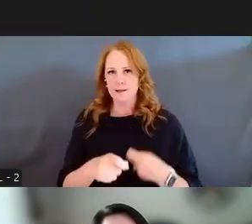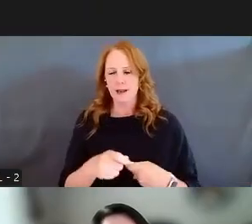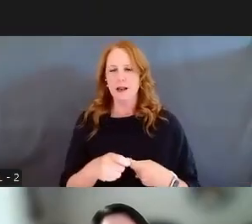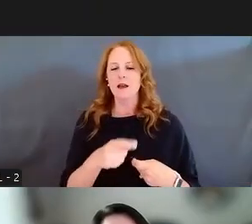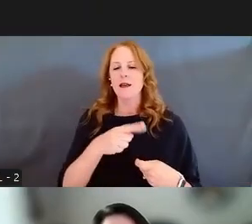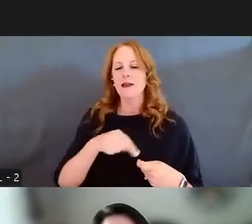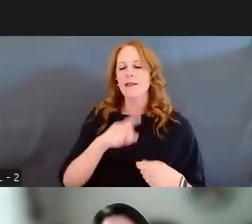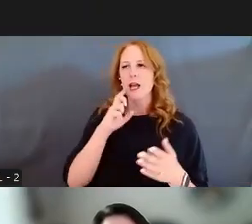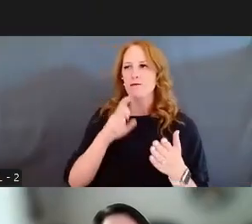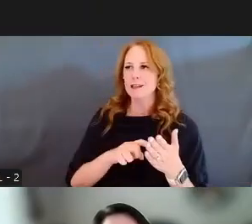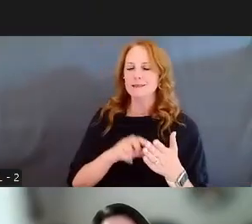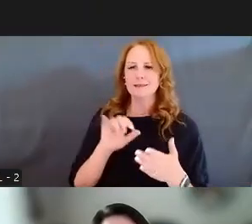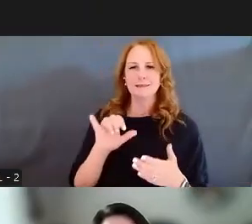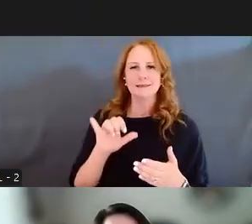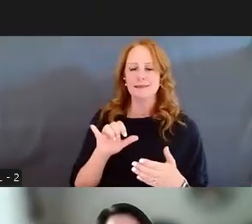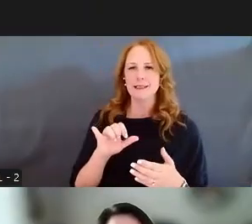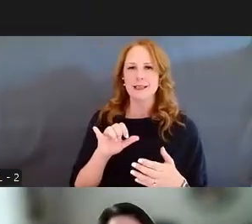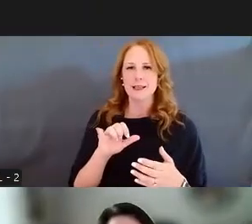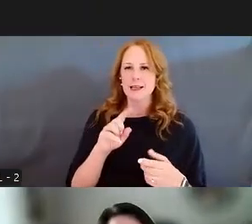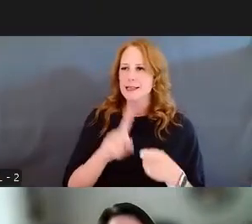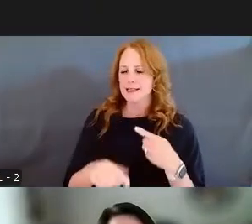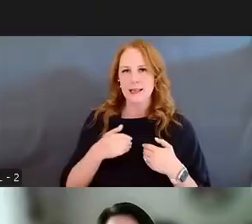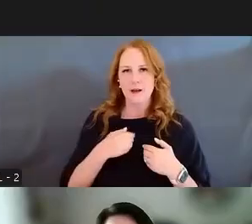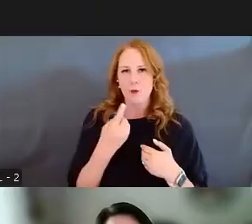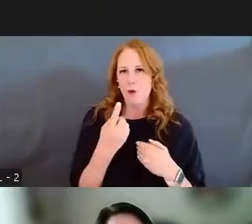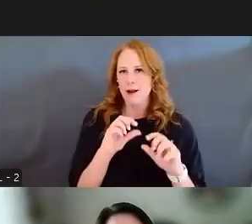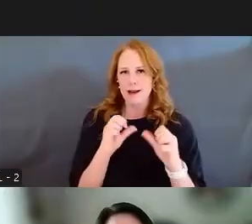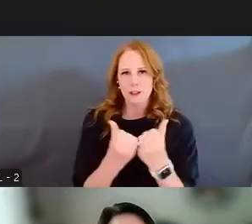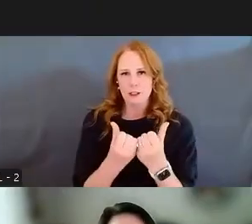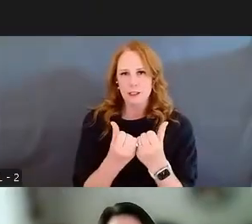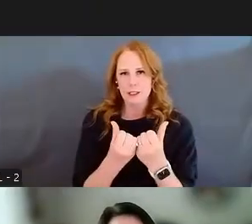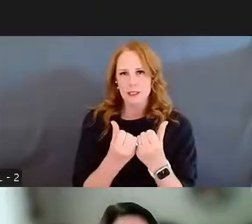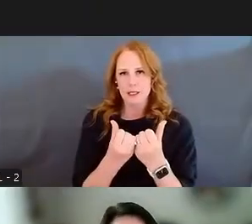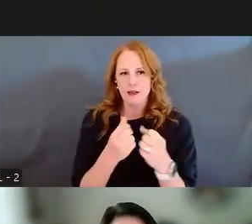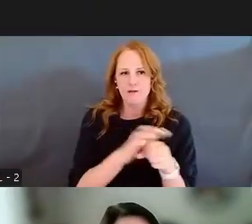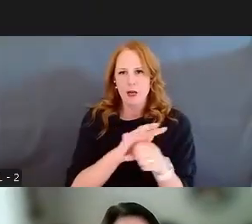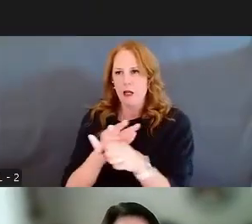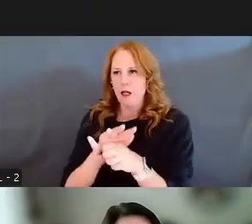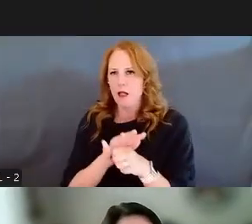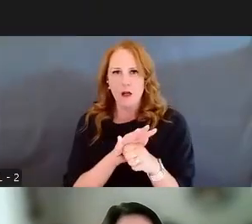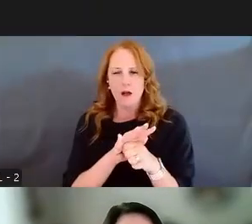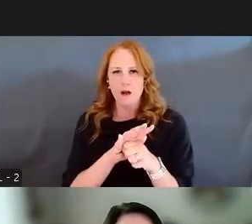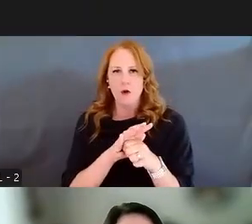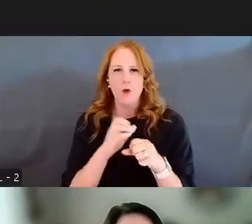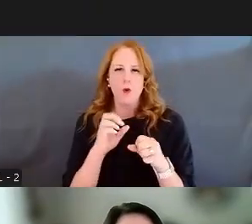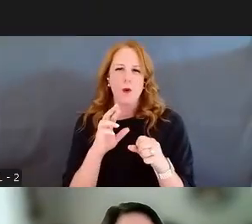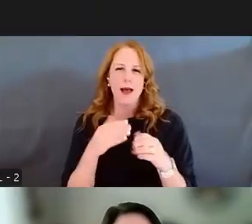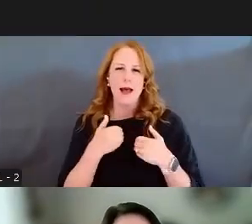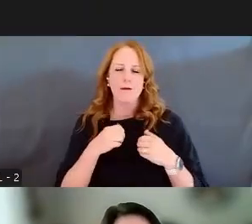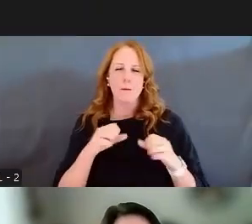weren't going to be able to have one agency fill all have all of the potential individuals